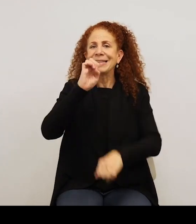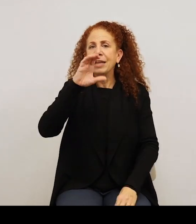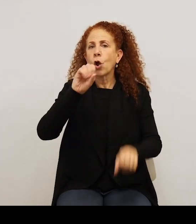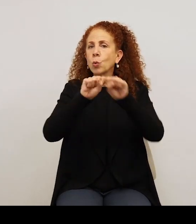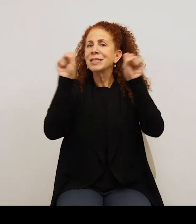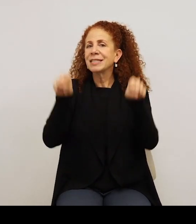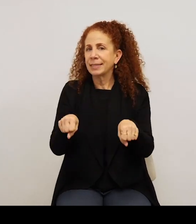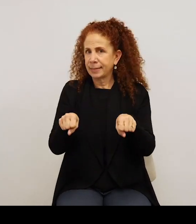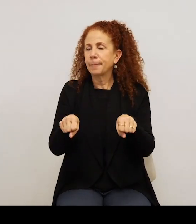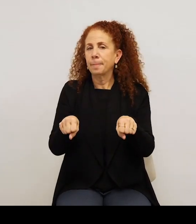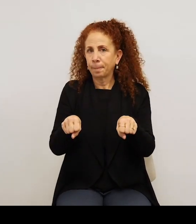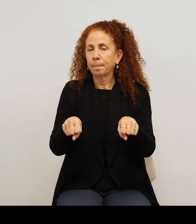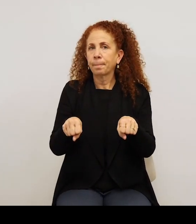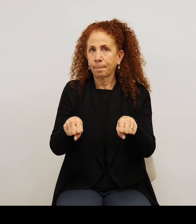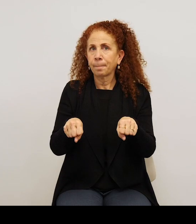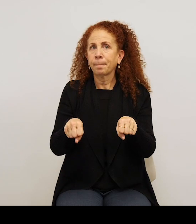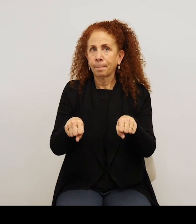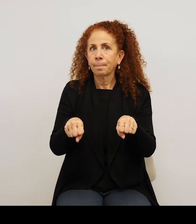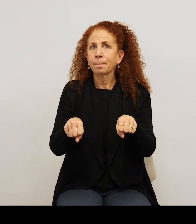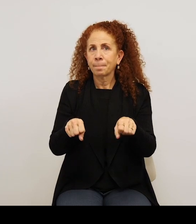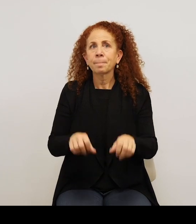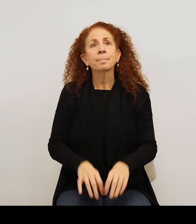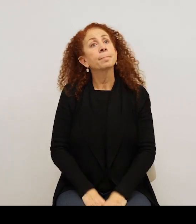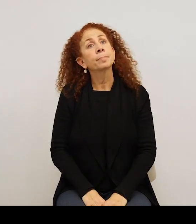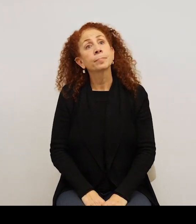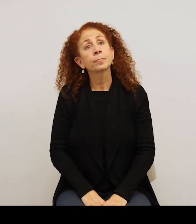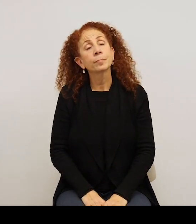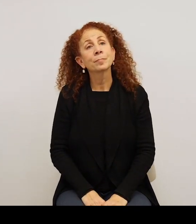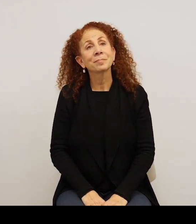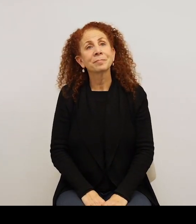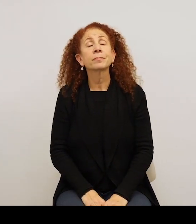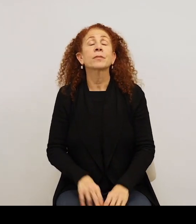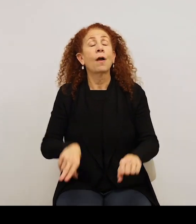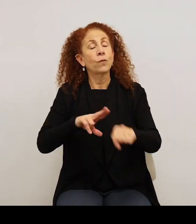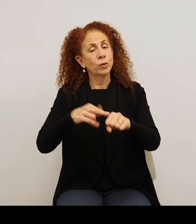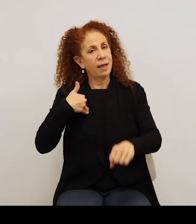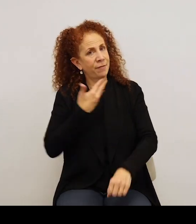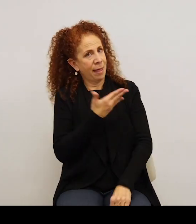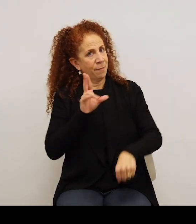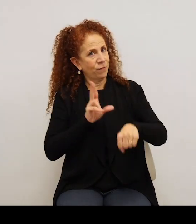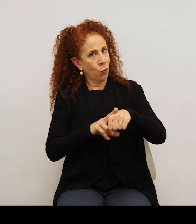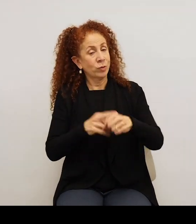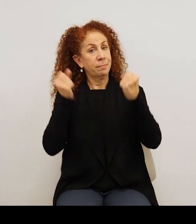Then there are these critters, of course, lots of them.